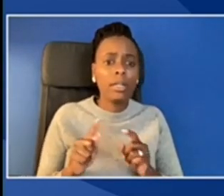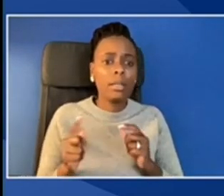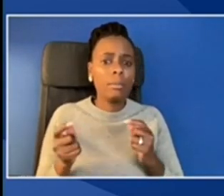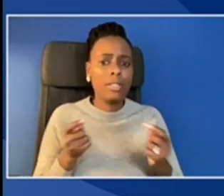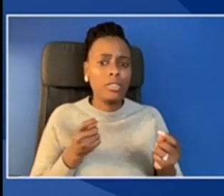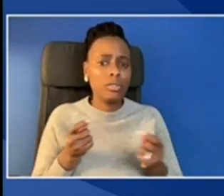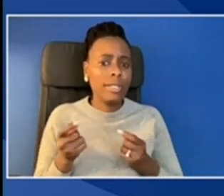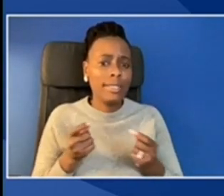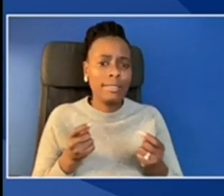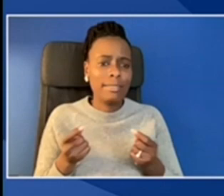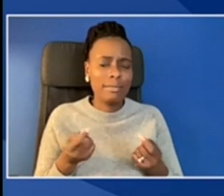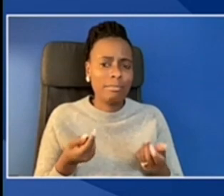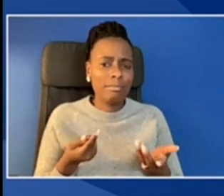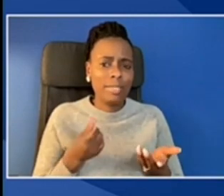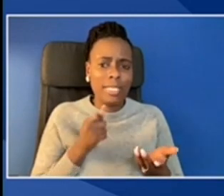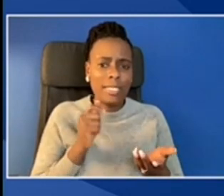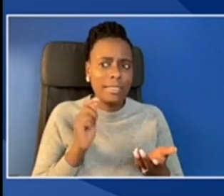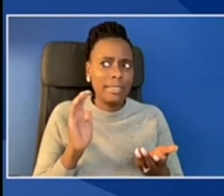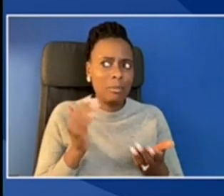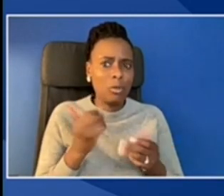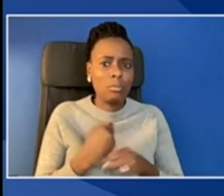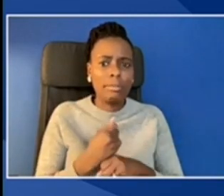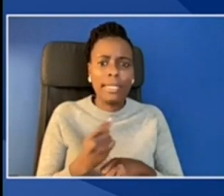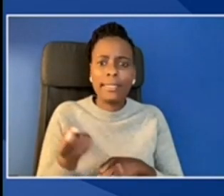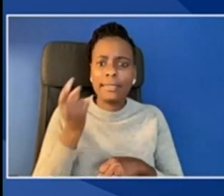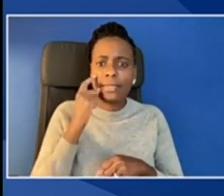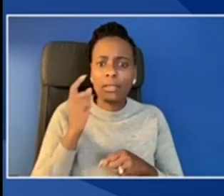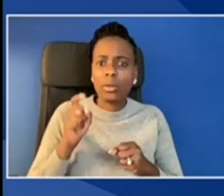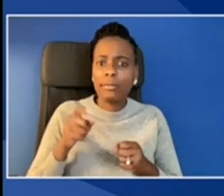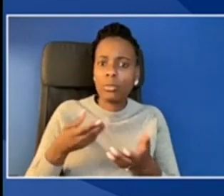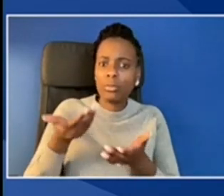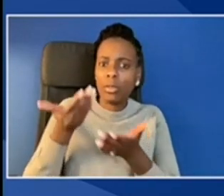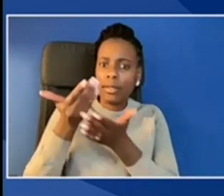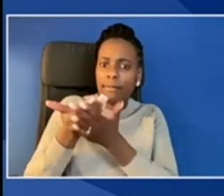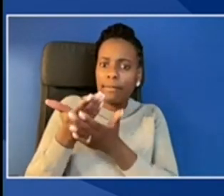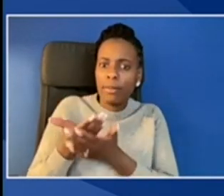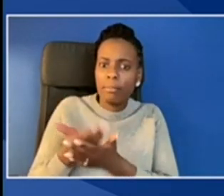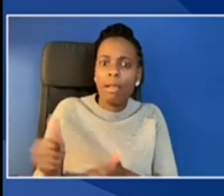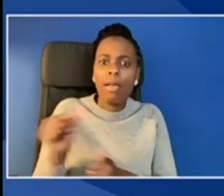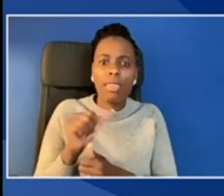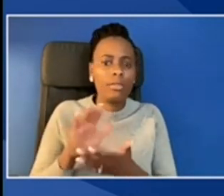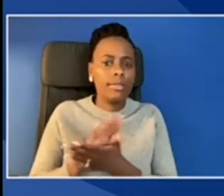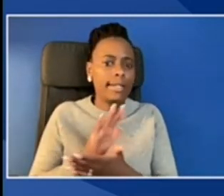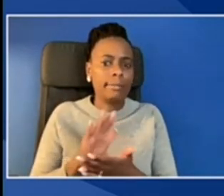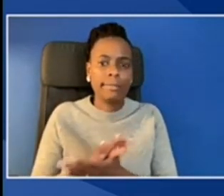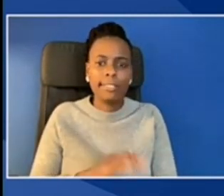makes a lot of sense to have to confirm additional documentation along with that application.